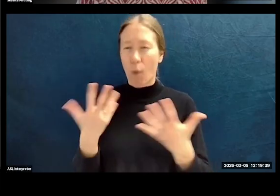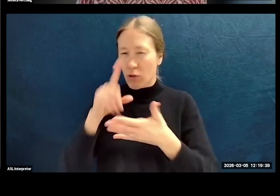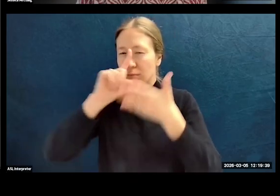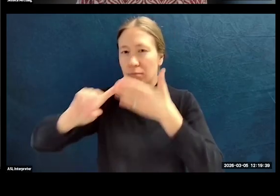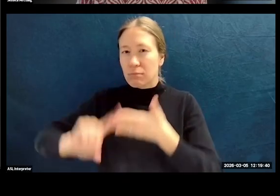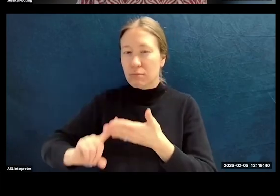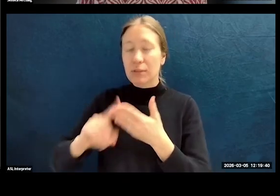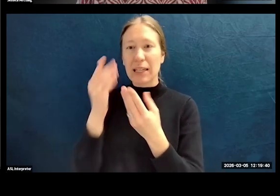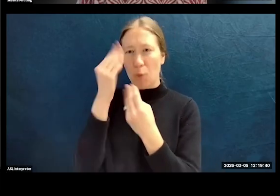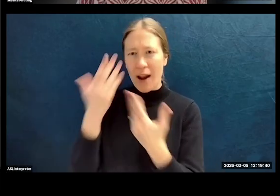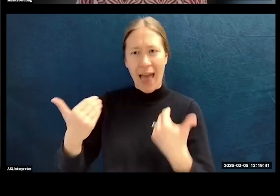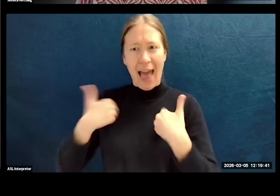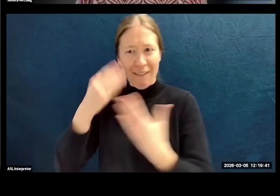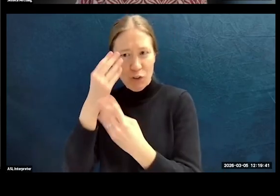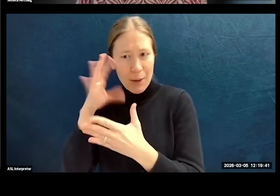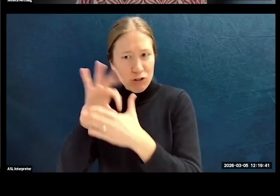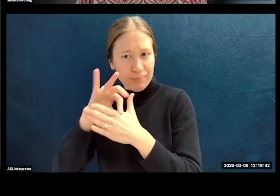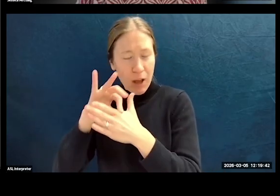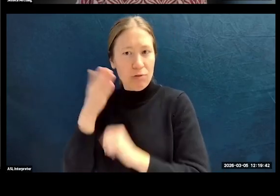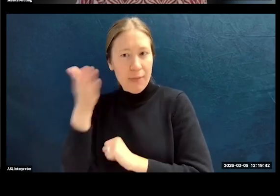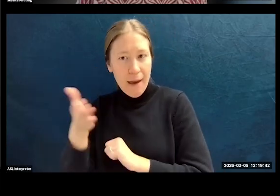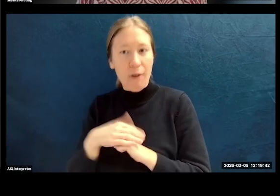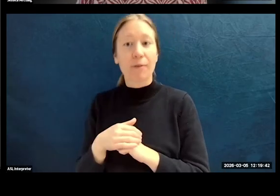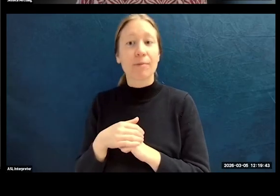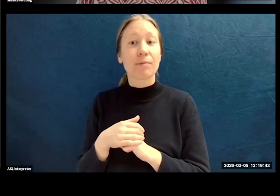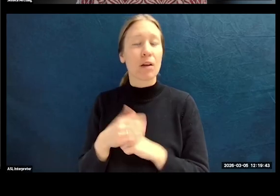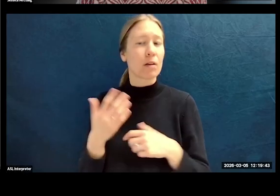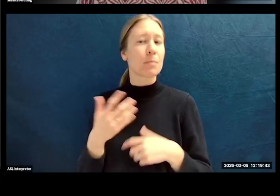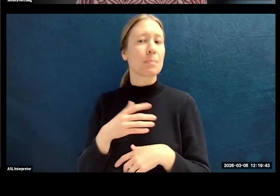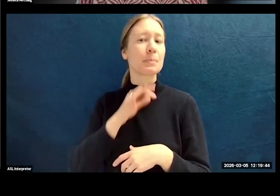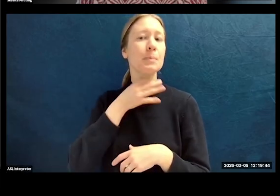and specifically checking out one of my text containers